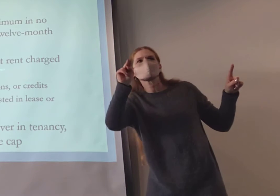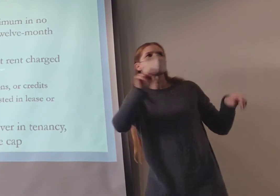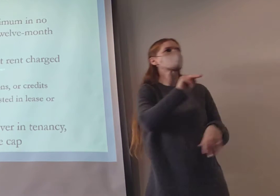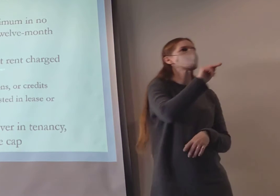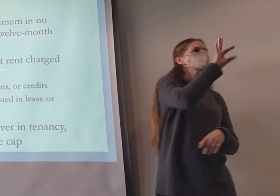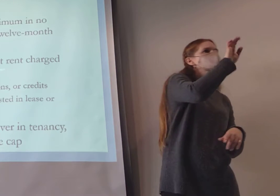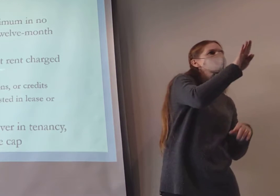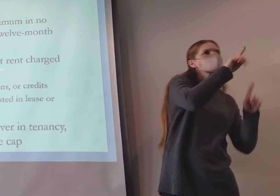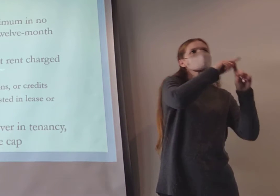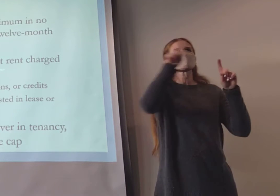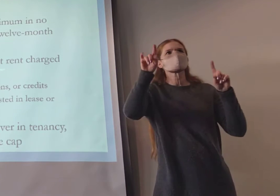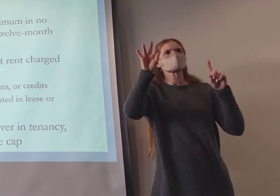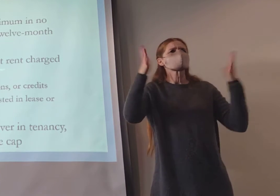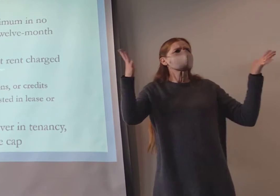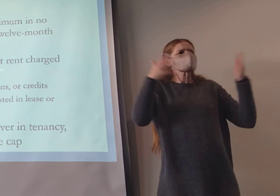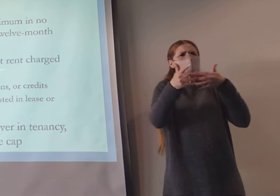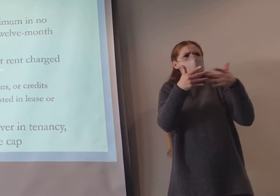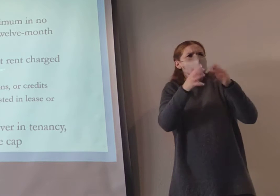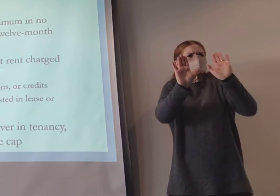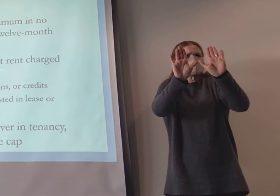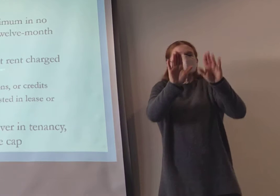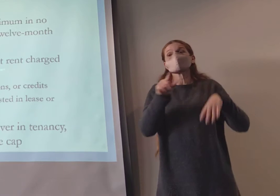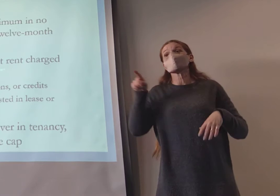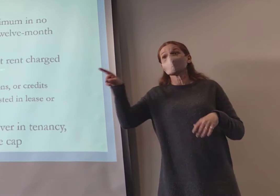It's just a 12 month period from the day the landlord wants to raise the rent.